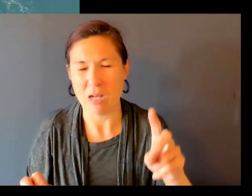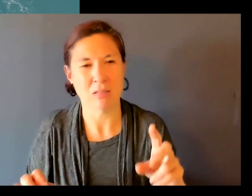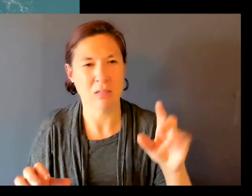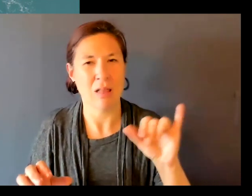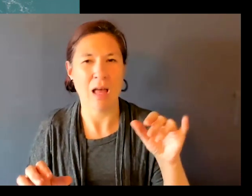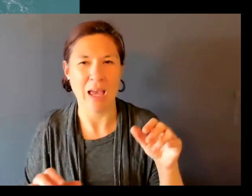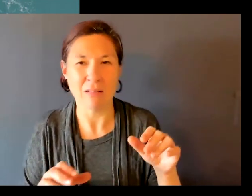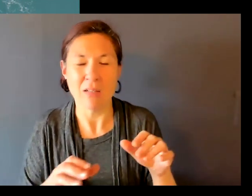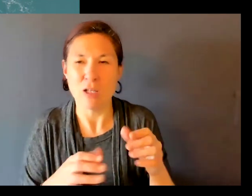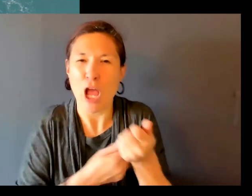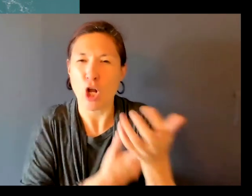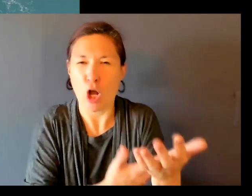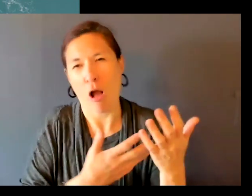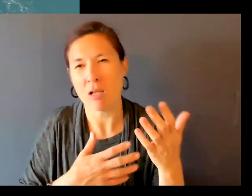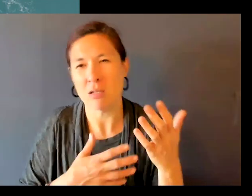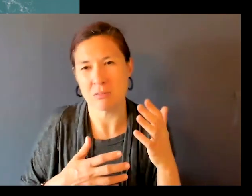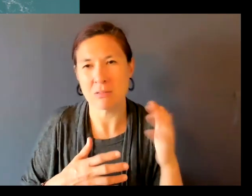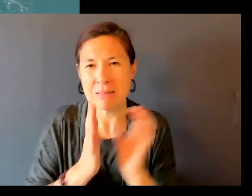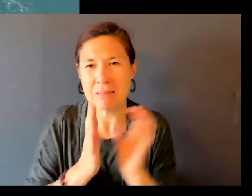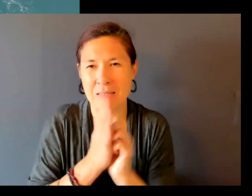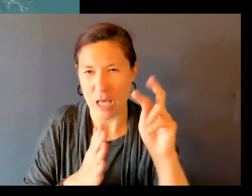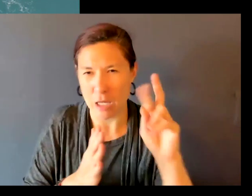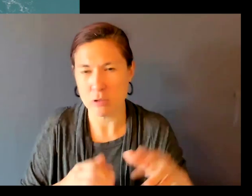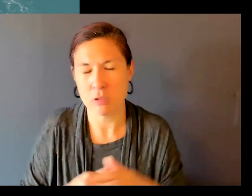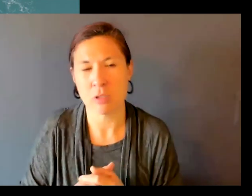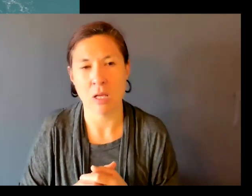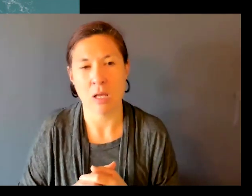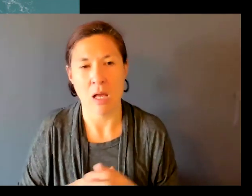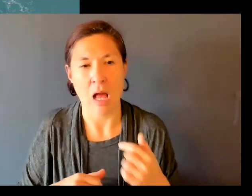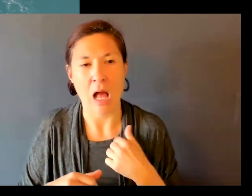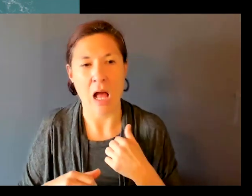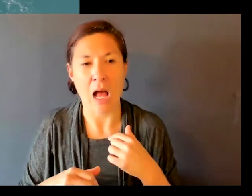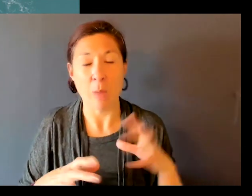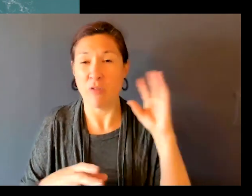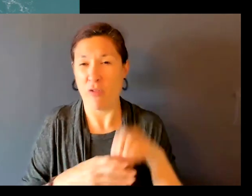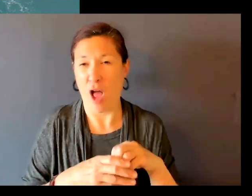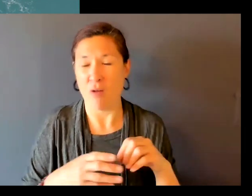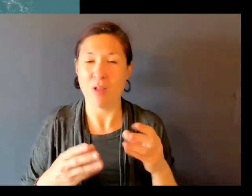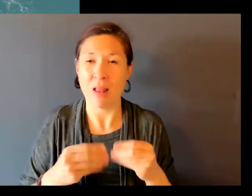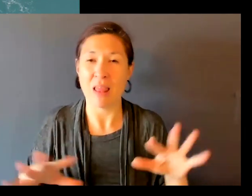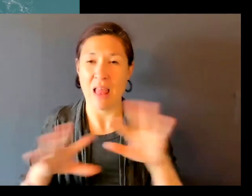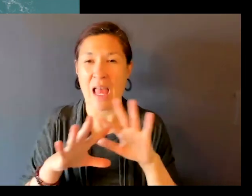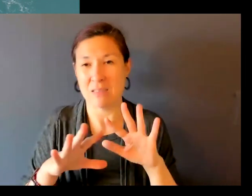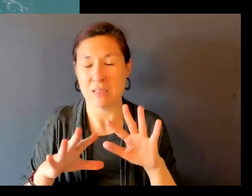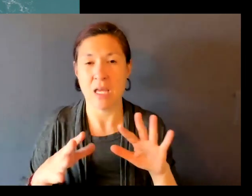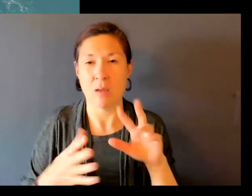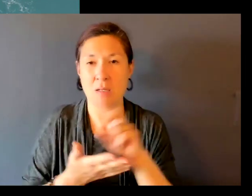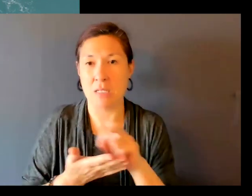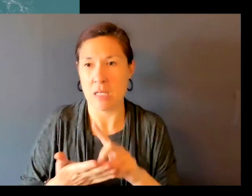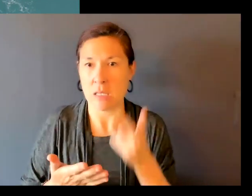And just a reminder to please just state your name and affiliation. Uhm, but Tina Abe.